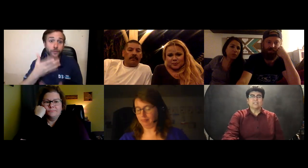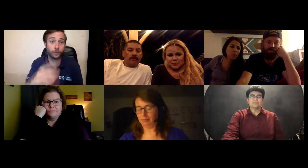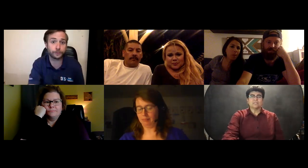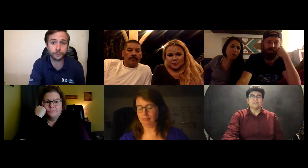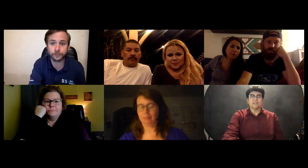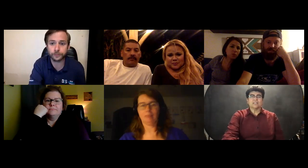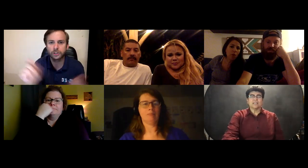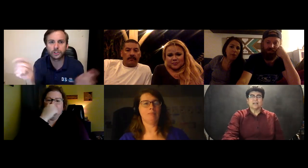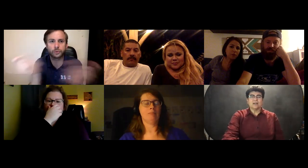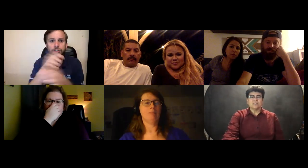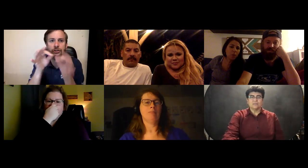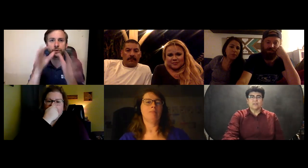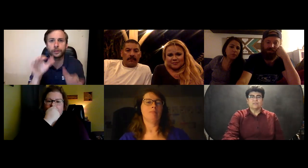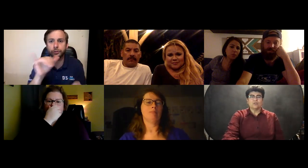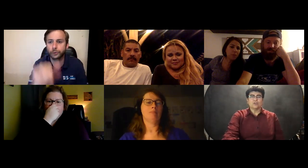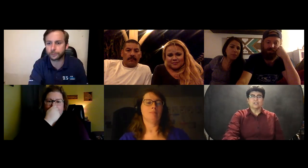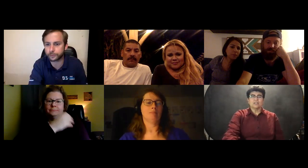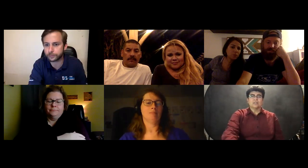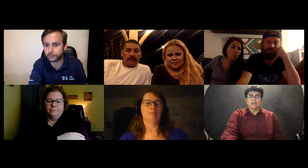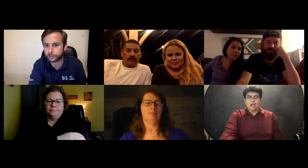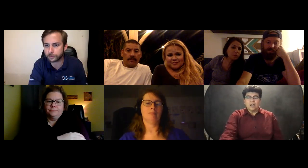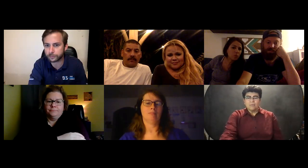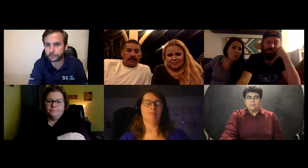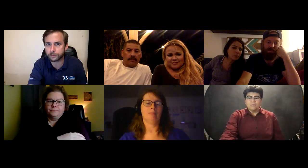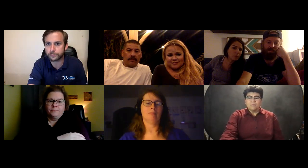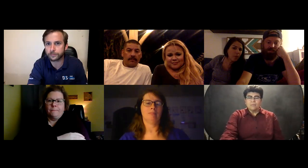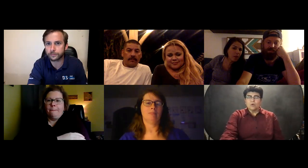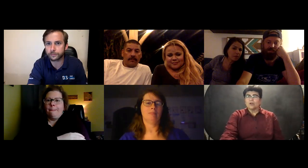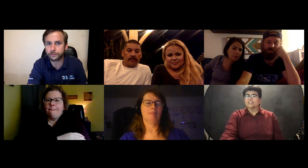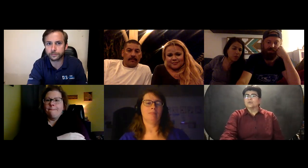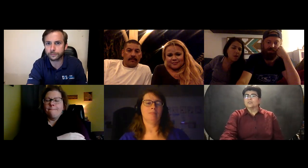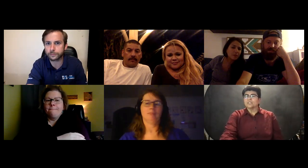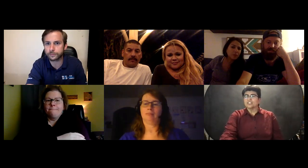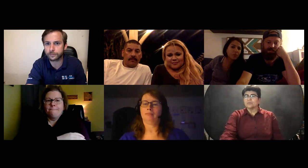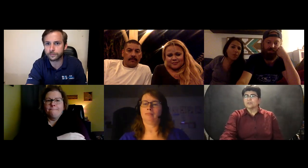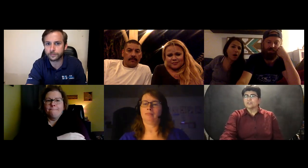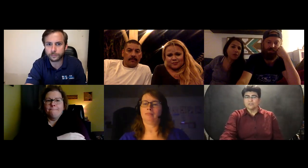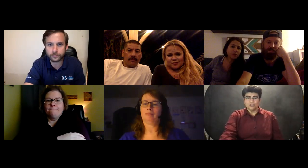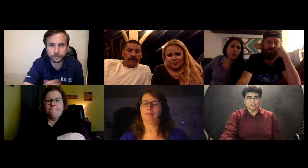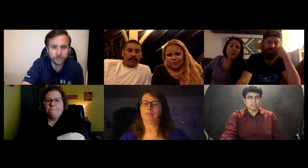specifically if you could we're going to switch